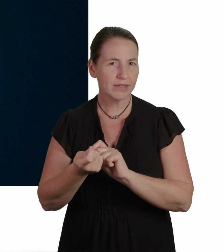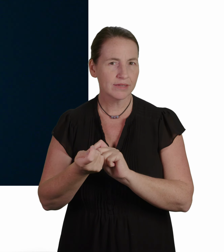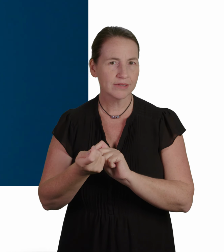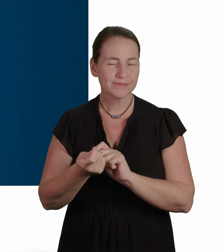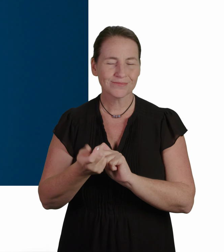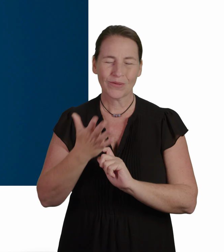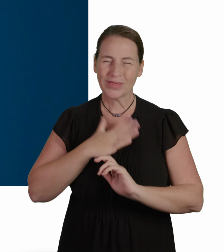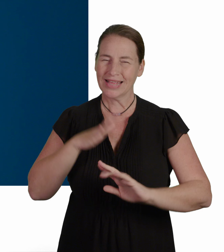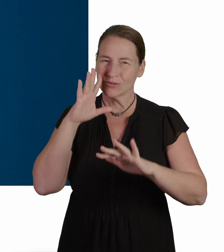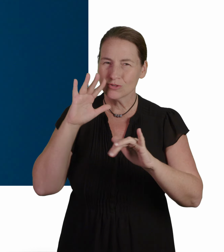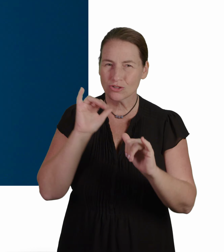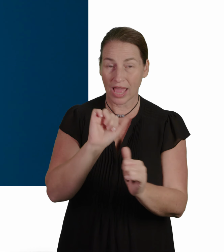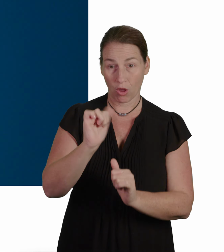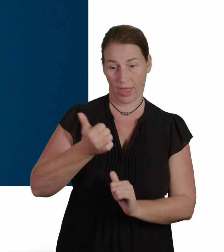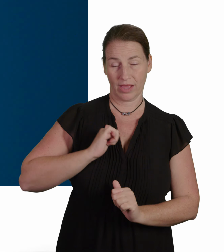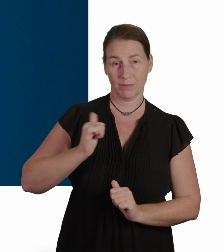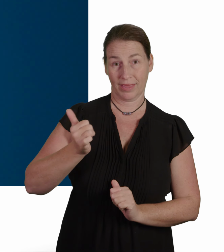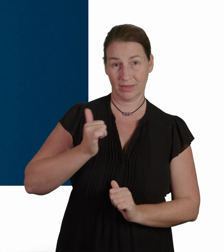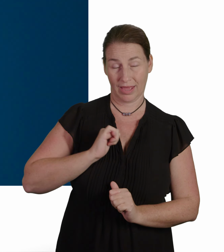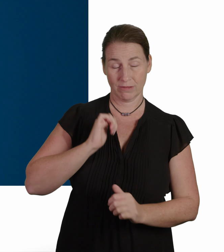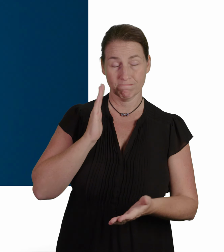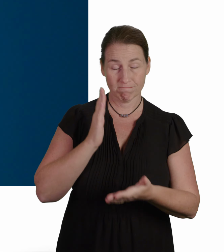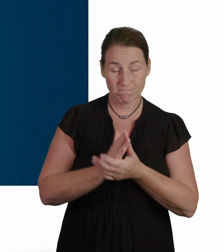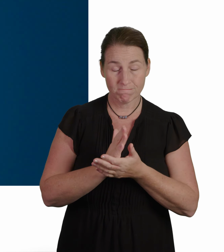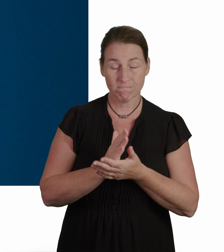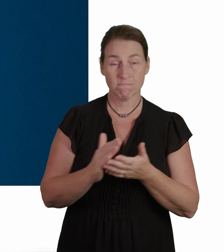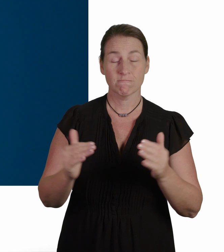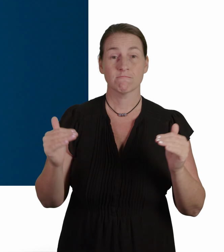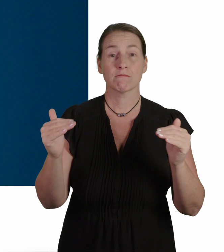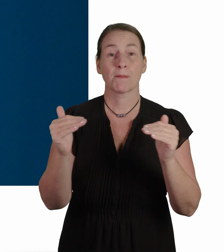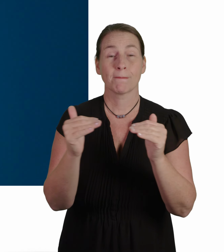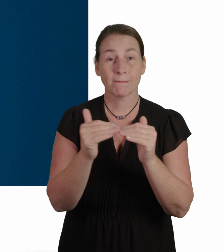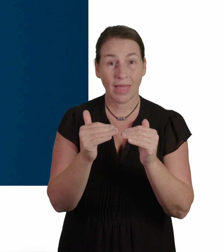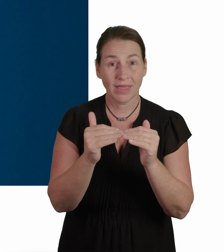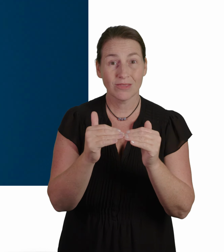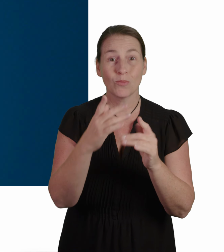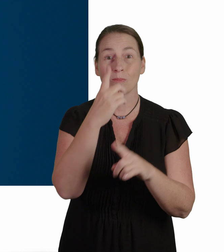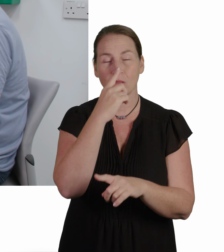We need to make sure that your expectations will actually meet what we think